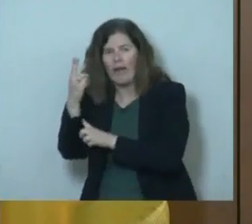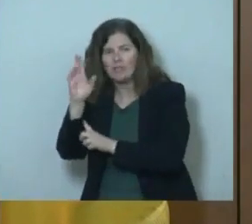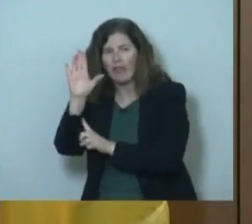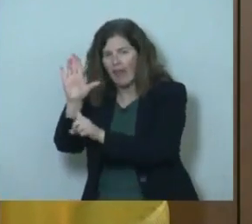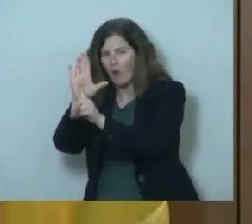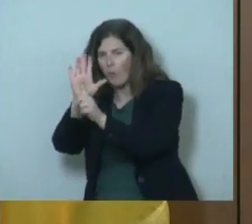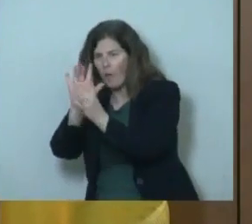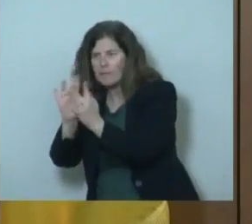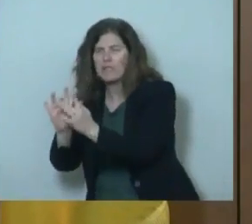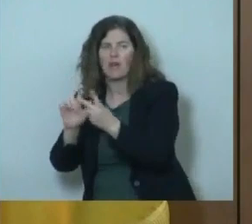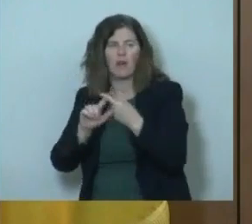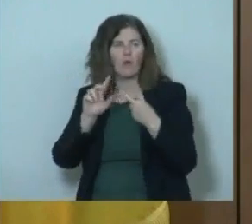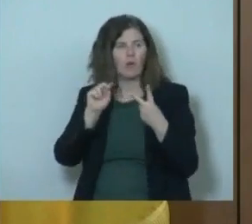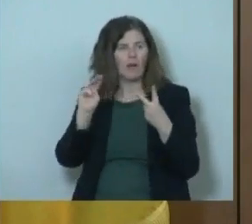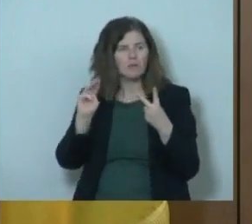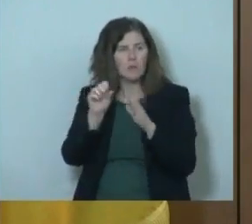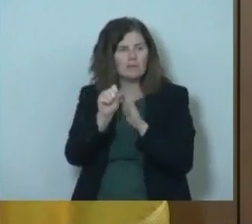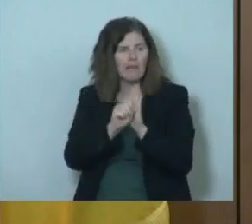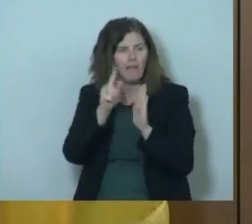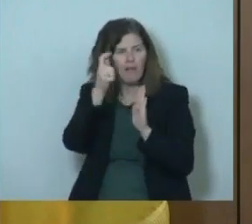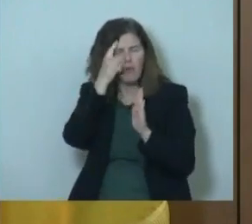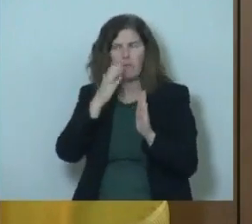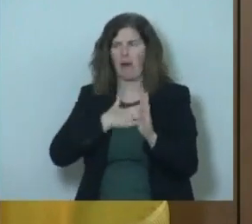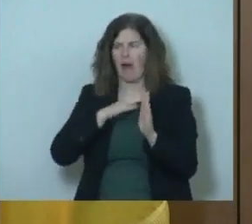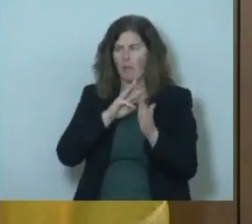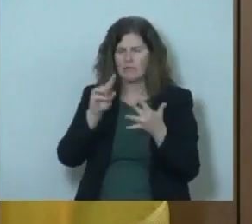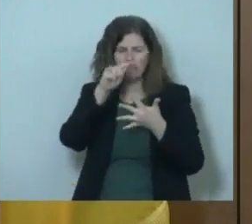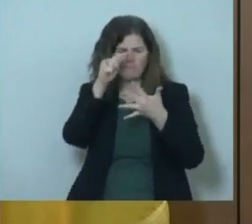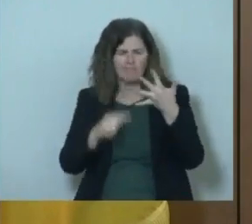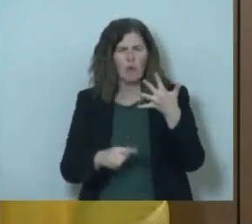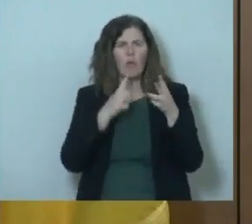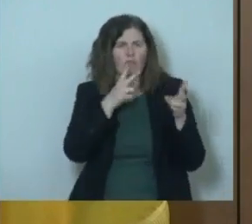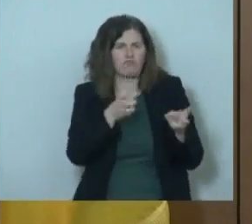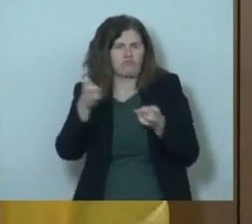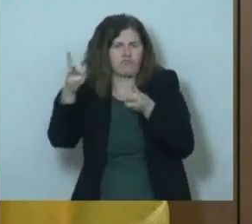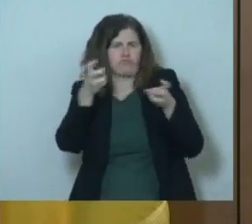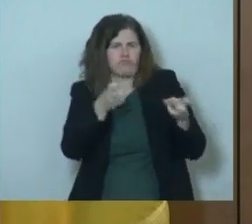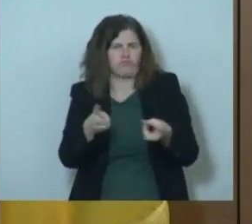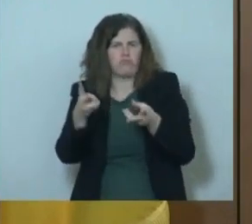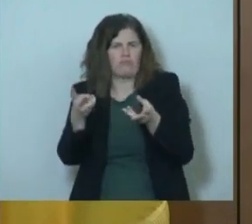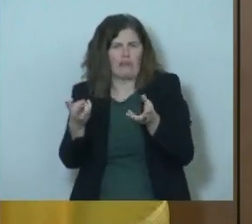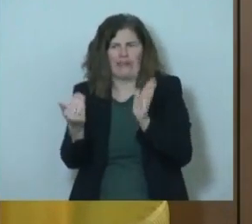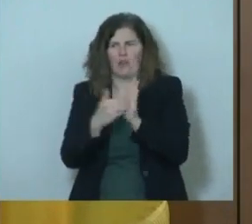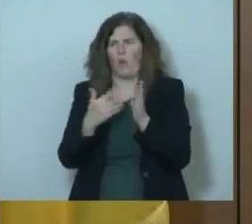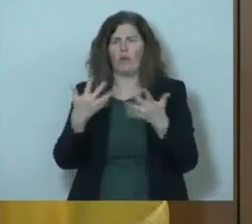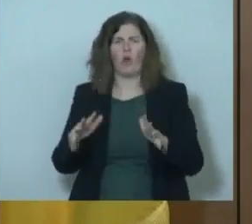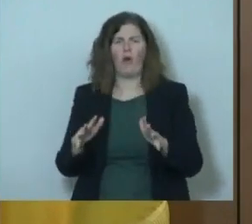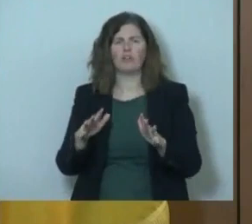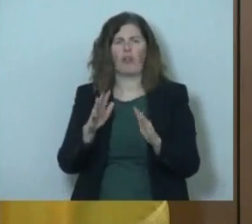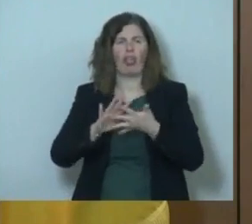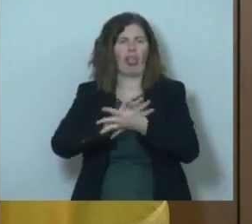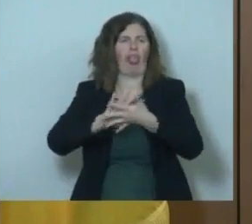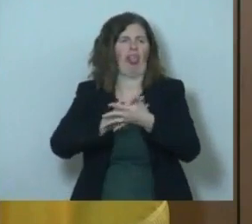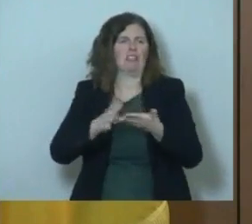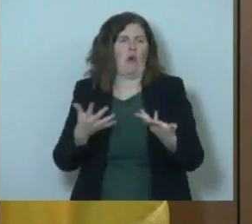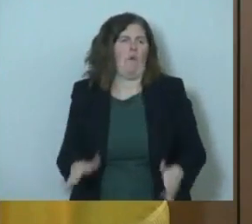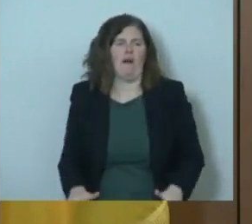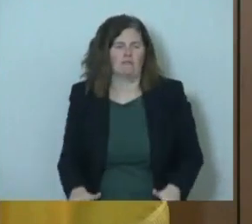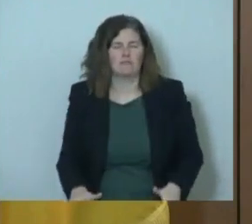WE ALSO WANT TO GET IT TO ALL OF THE WEBSITES. THAT IS A DIRECT APARTMENT OF HEALTH WEBSITE.